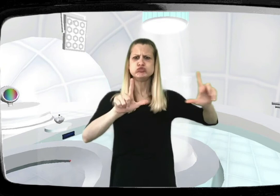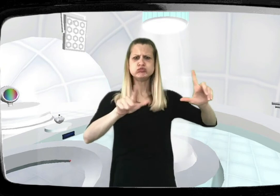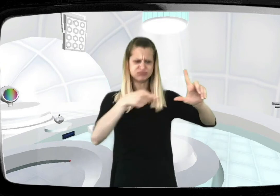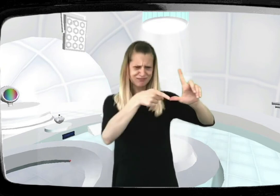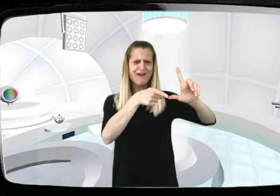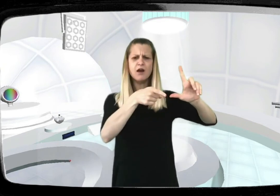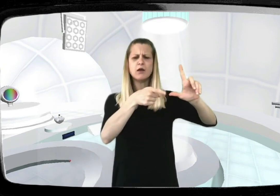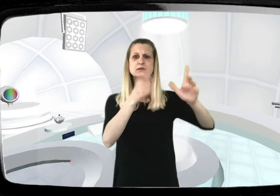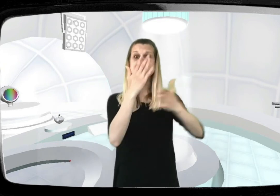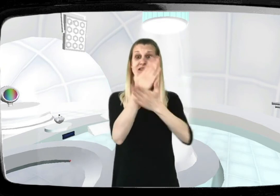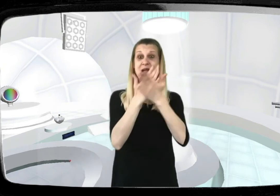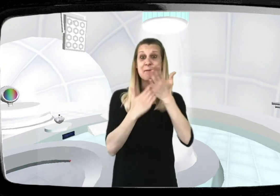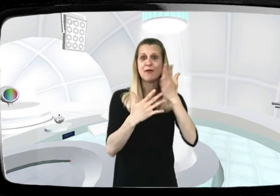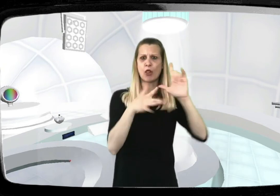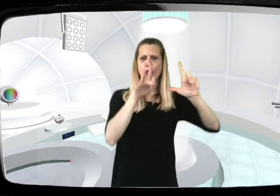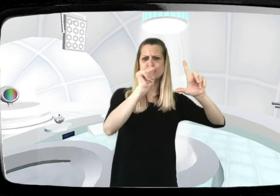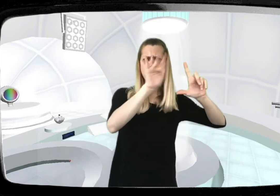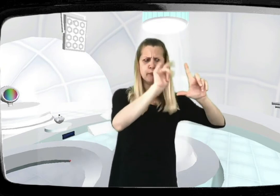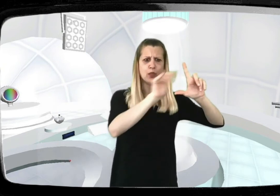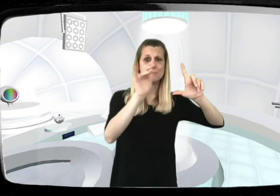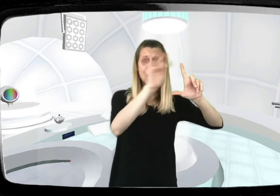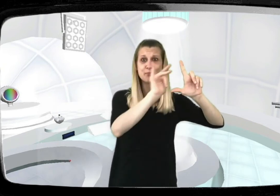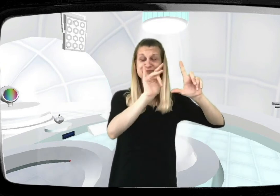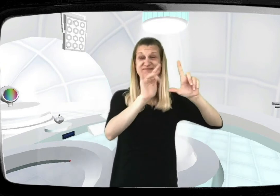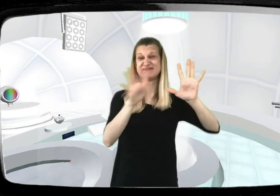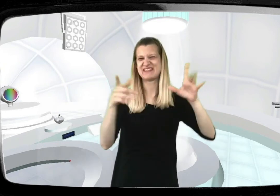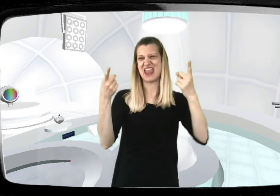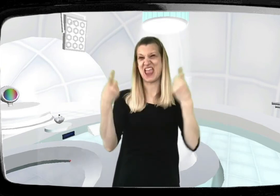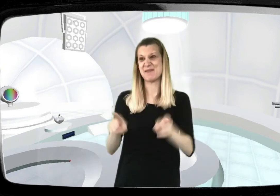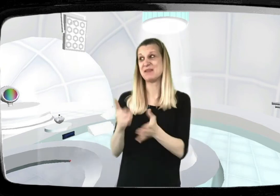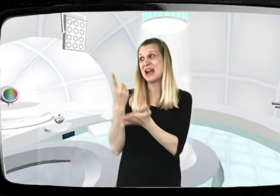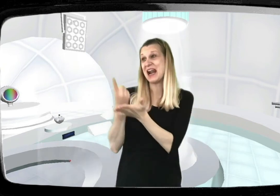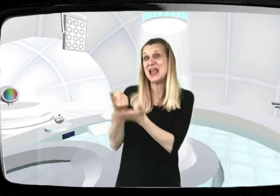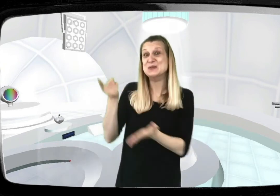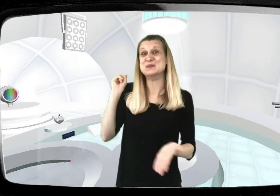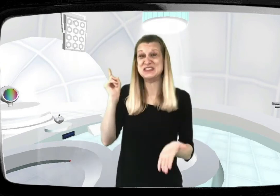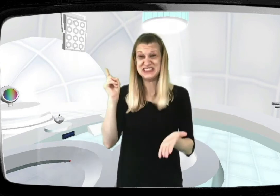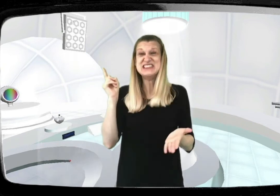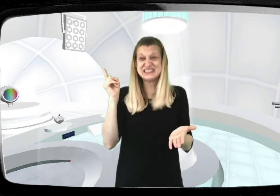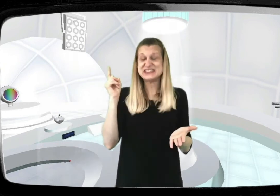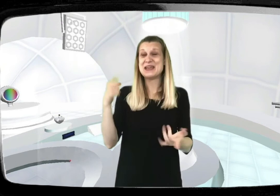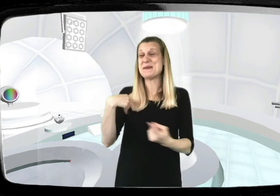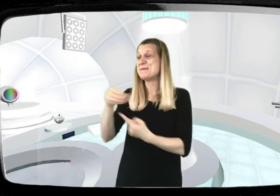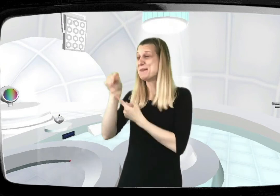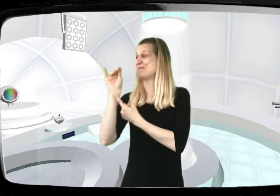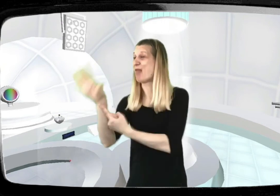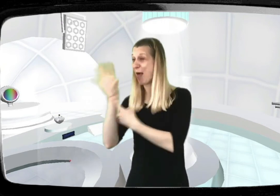find their way into the television set. It happened last week. I don’t know why,